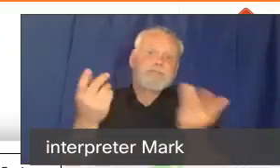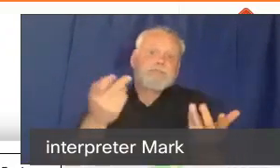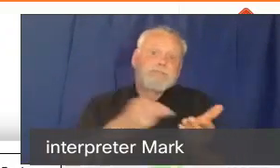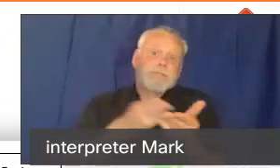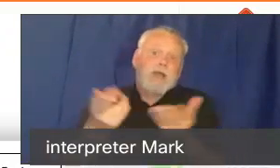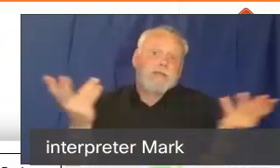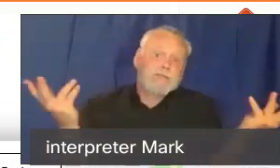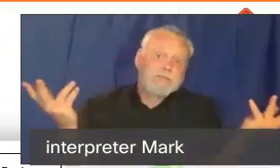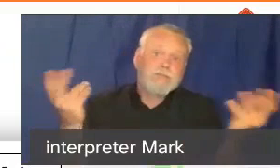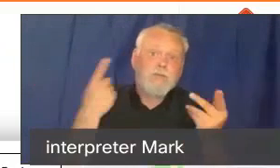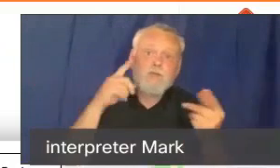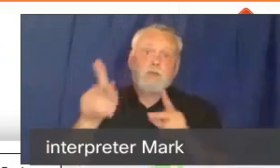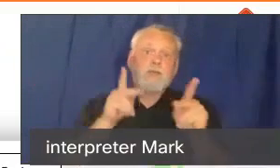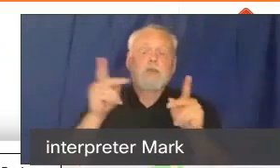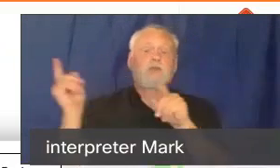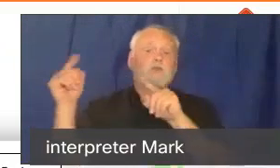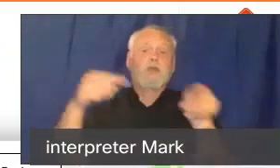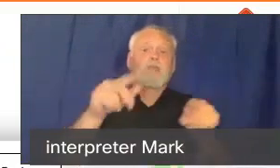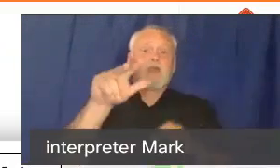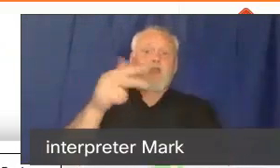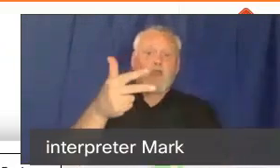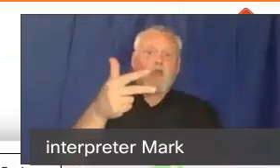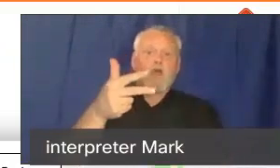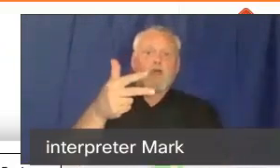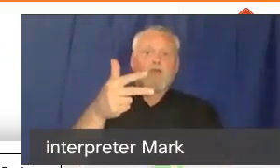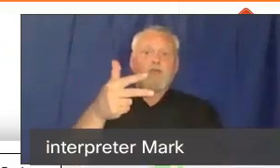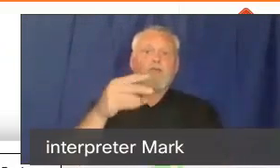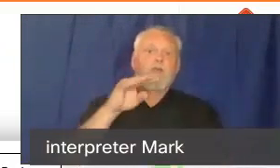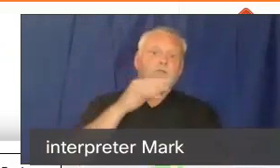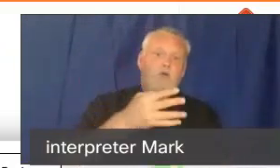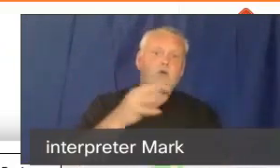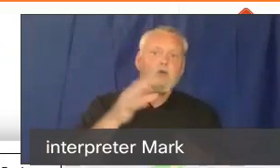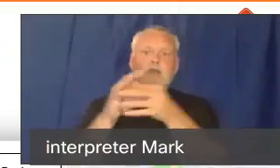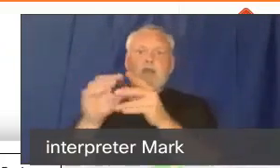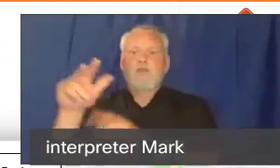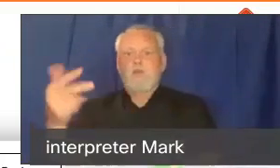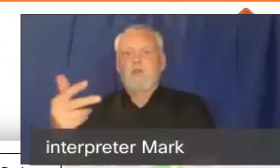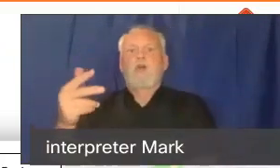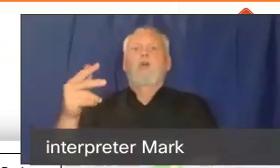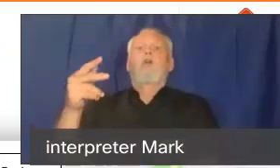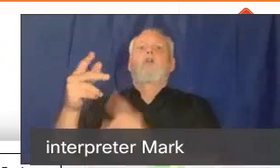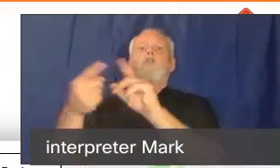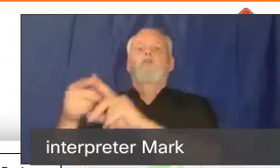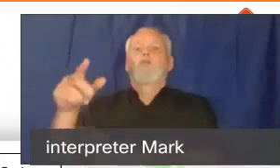for folks to come down third come down fourth connect to third third connects to north dakota and then you .